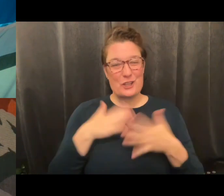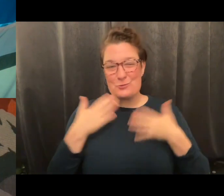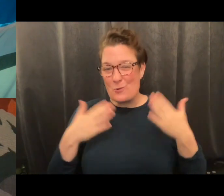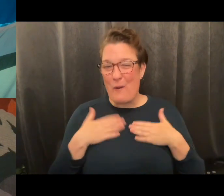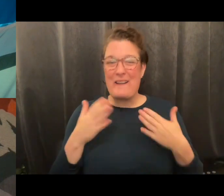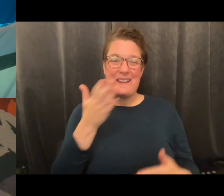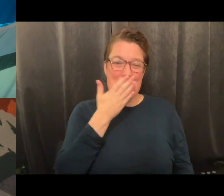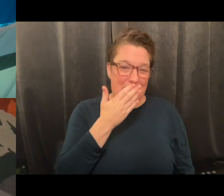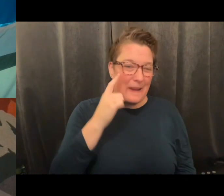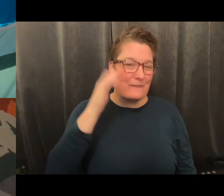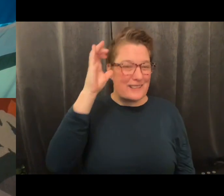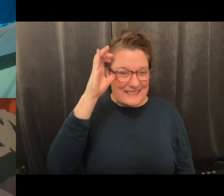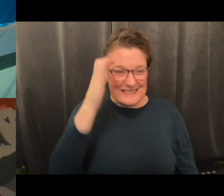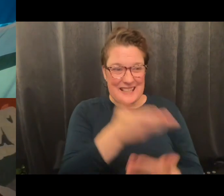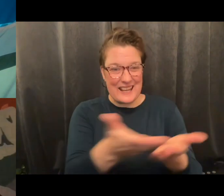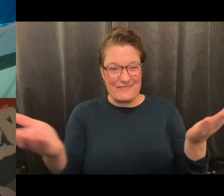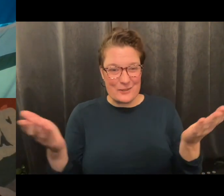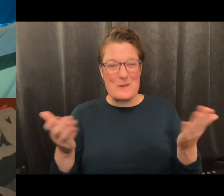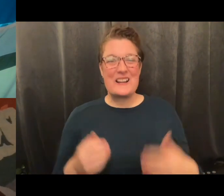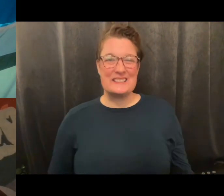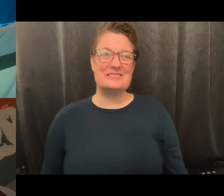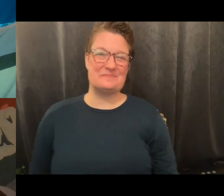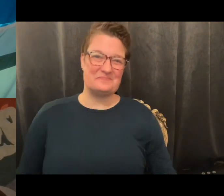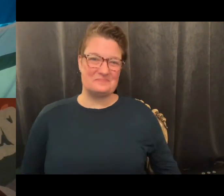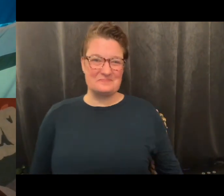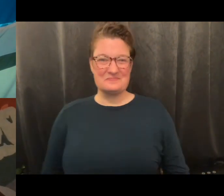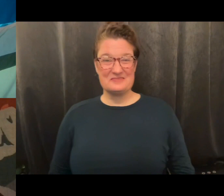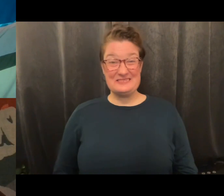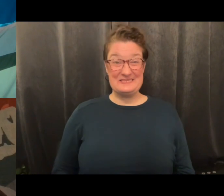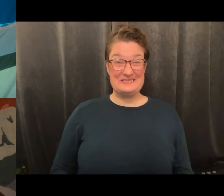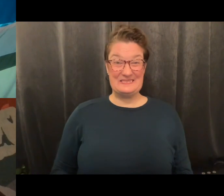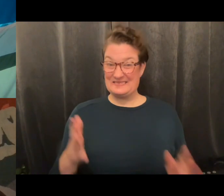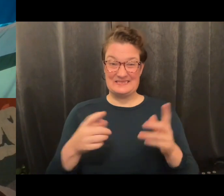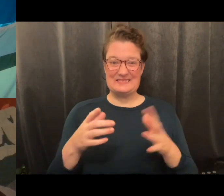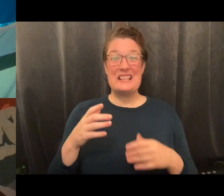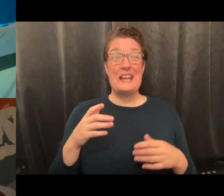Here's to being in person and crossing paths in many other ways.